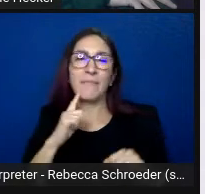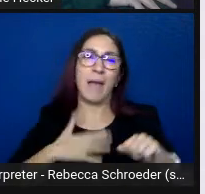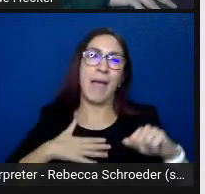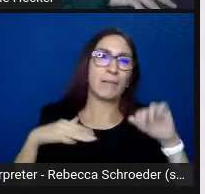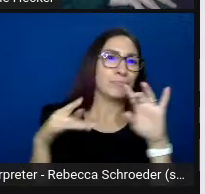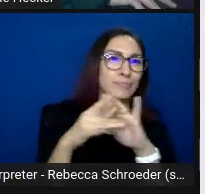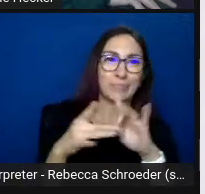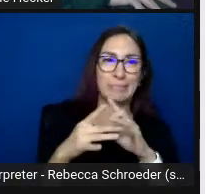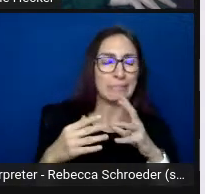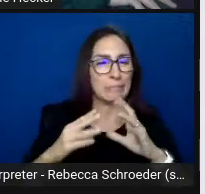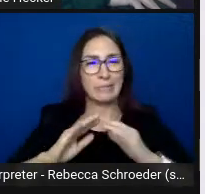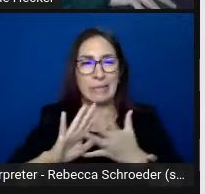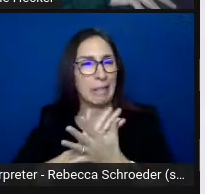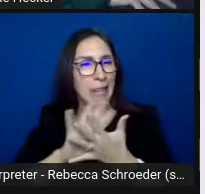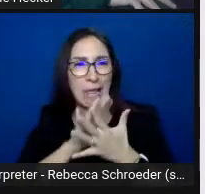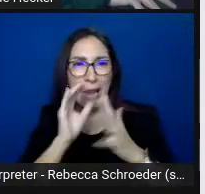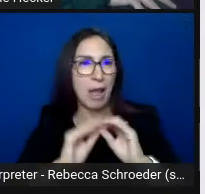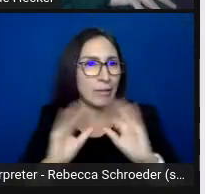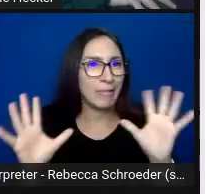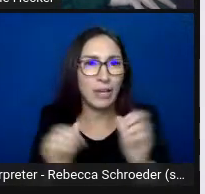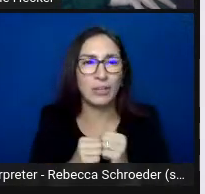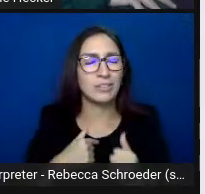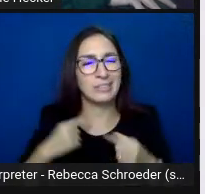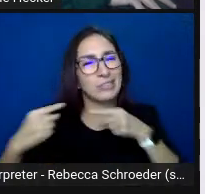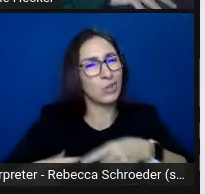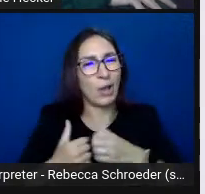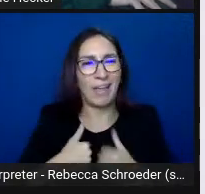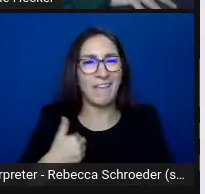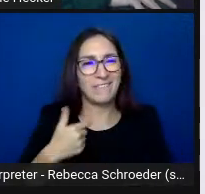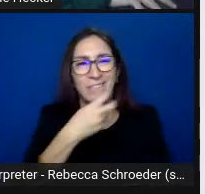If there was anything not clear, please feel free to find me later and ask me.